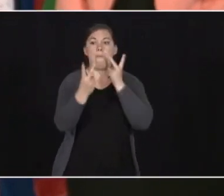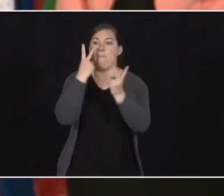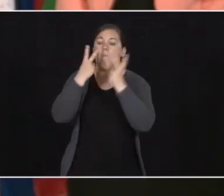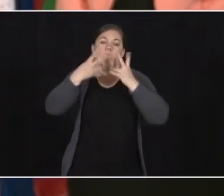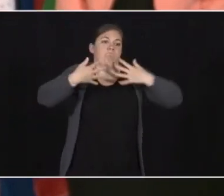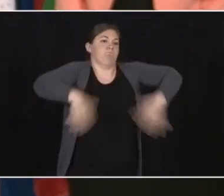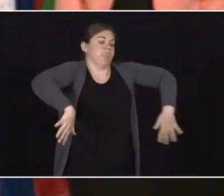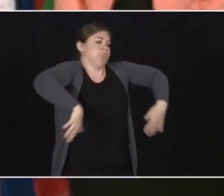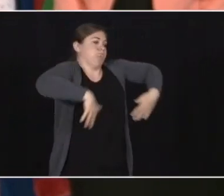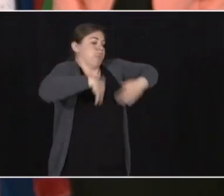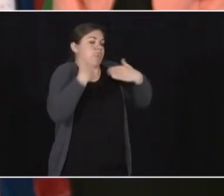And you don't think God for military.